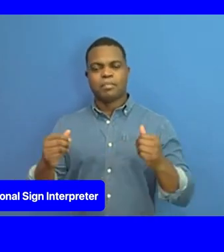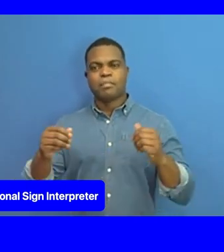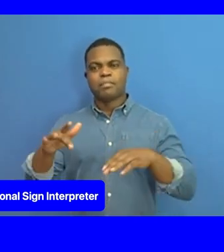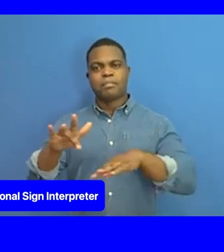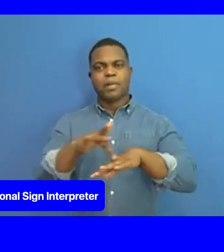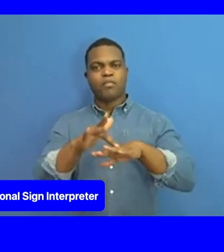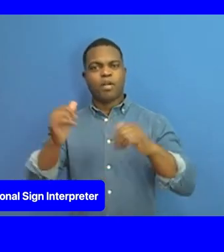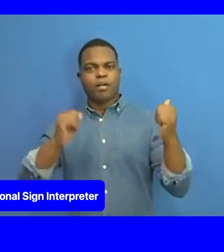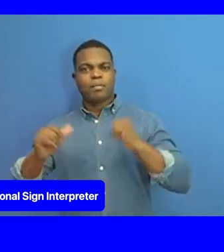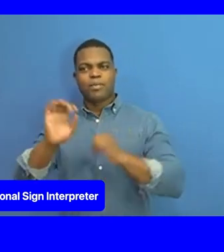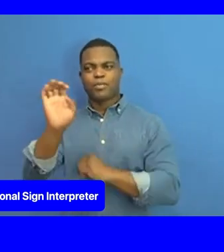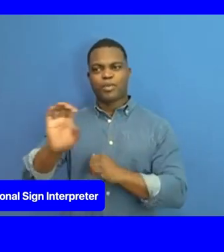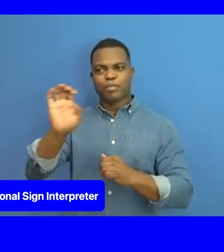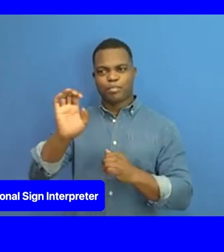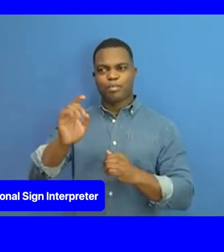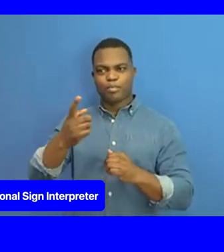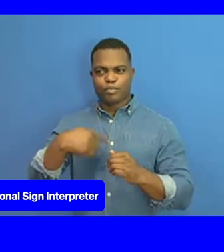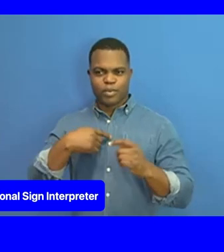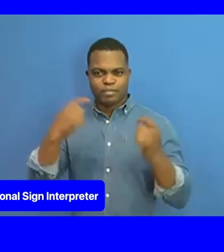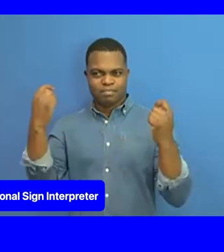with the energy crisis, with inflation.